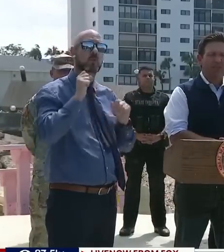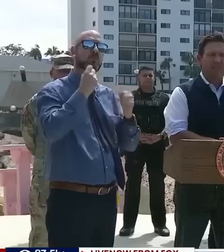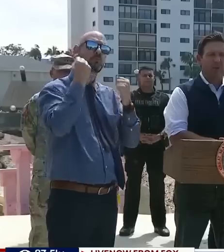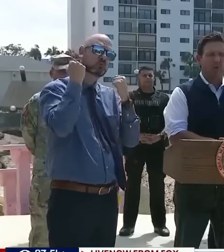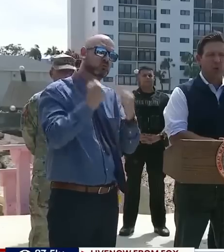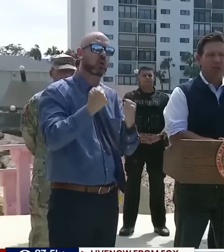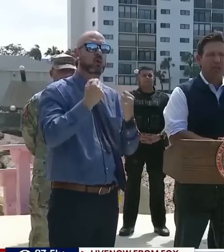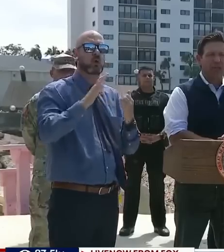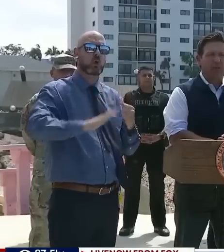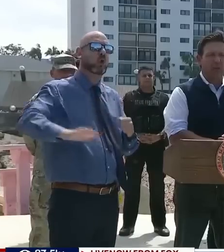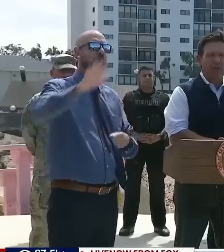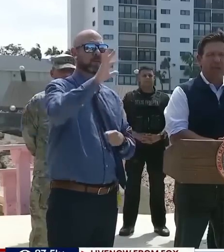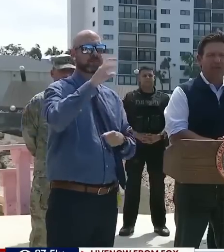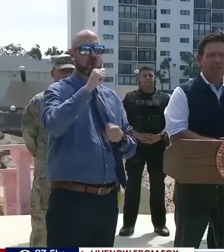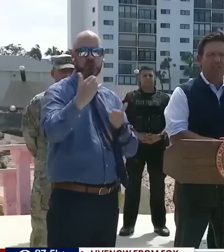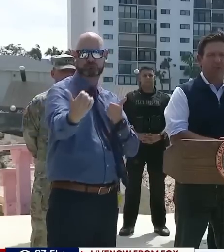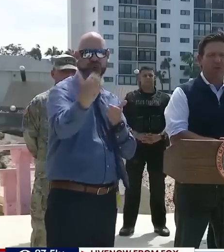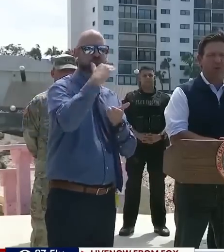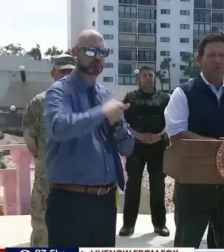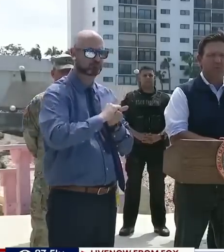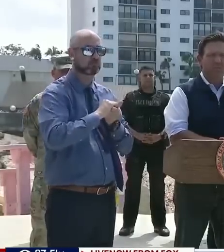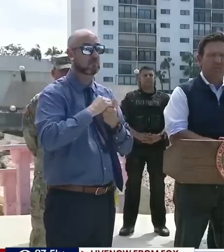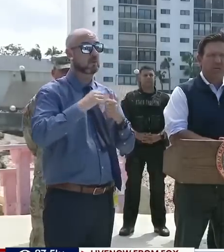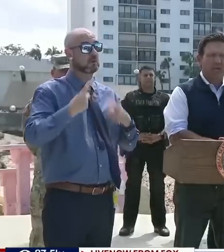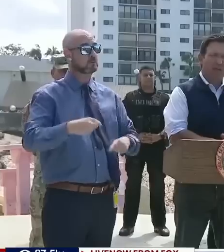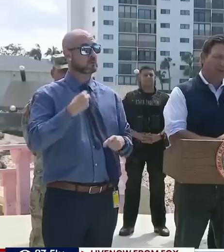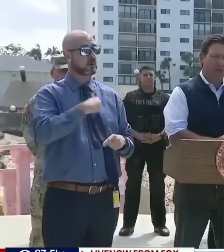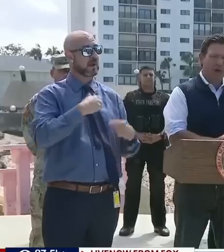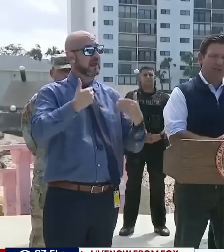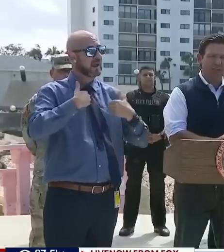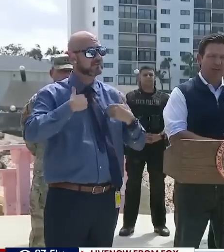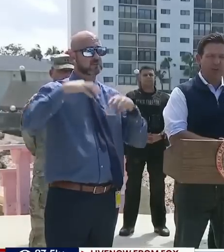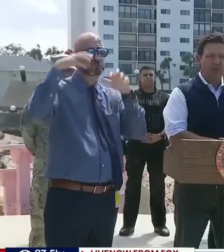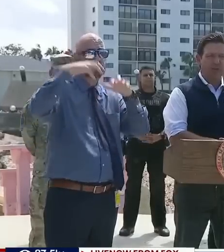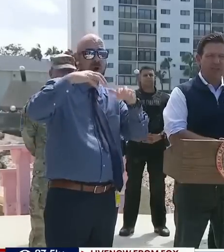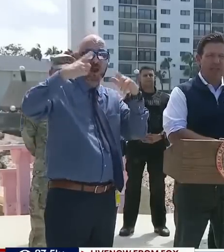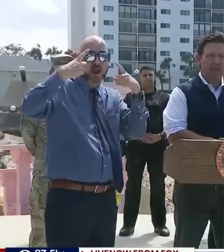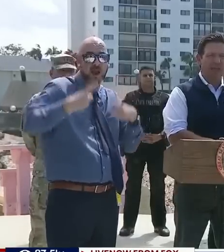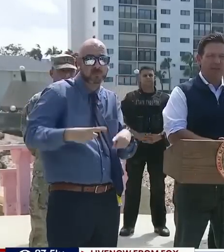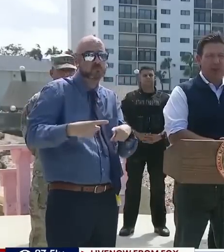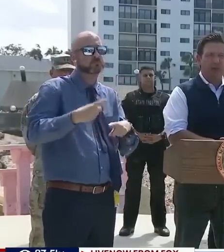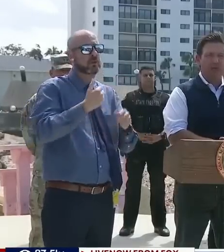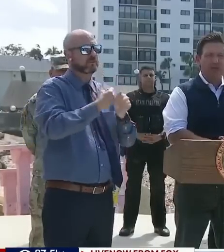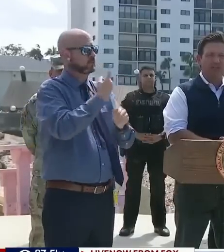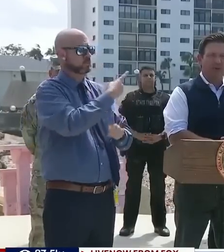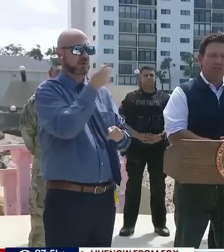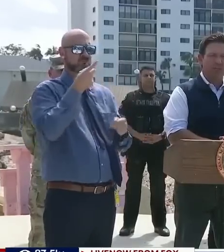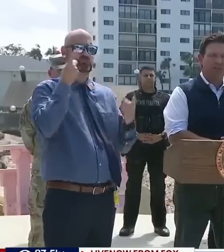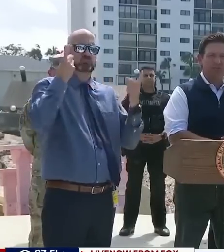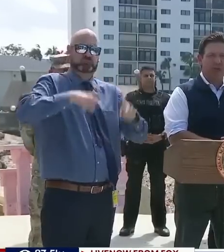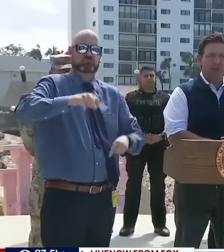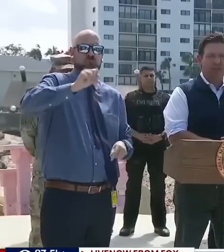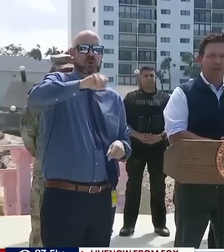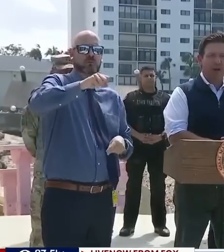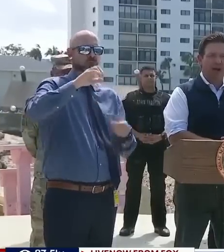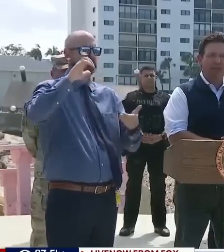that would not ultimately have strong partners. throughout the state of